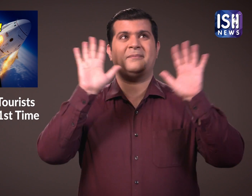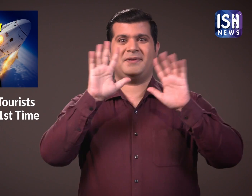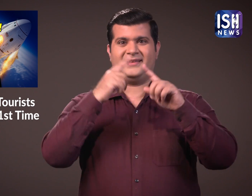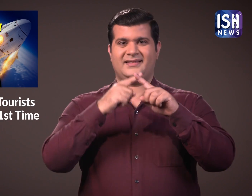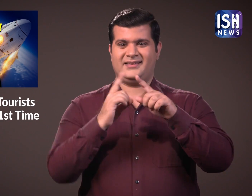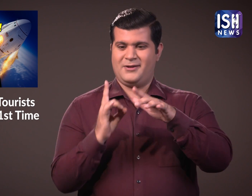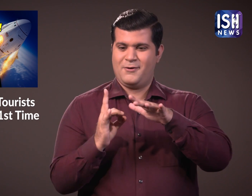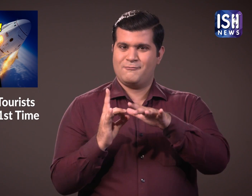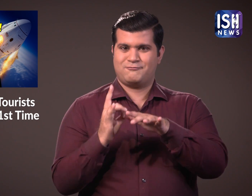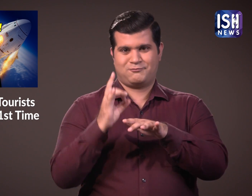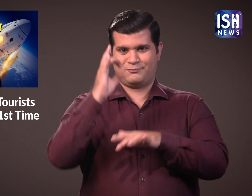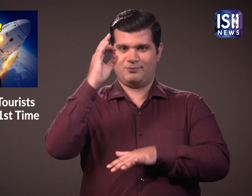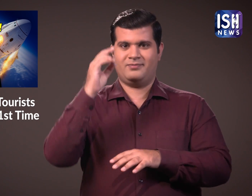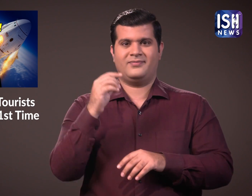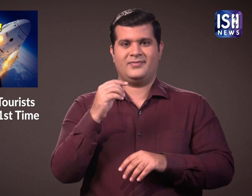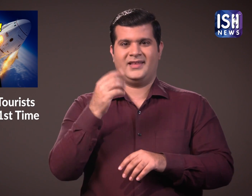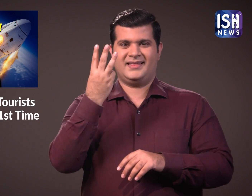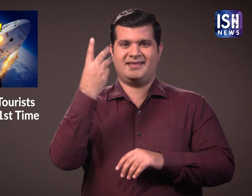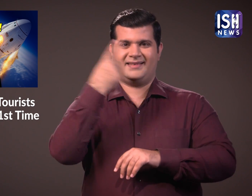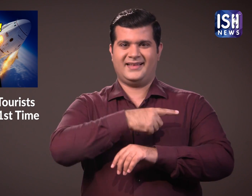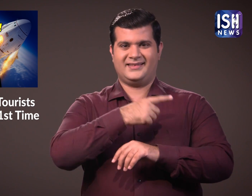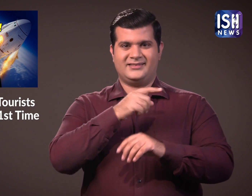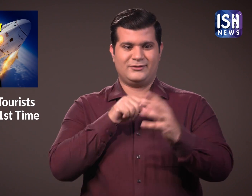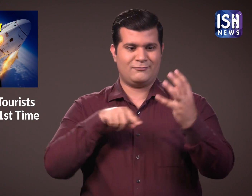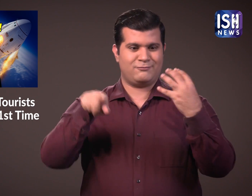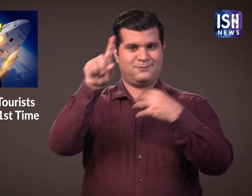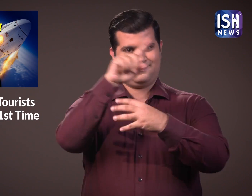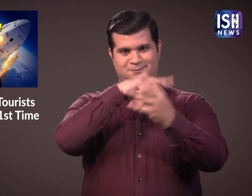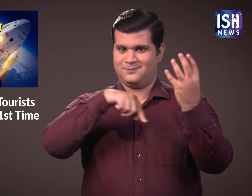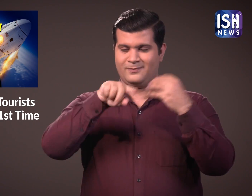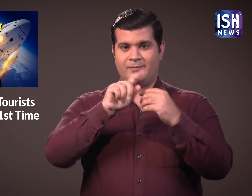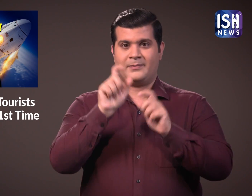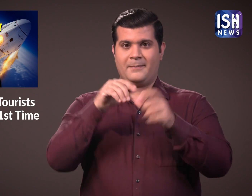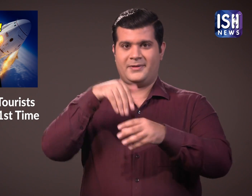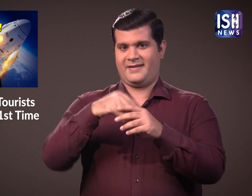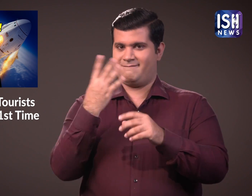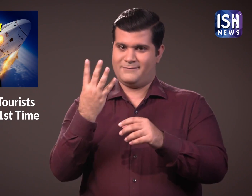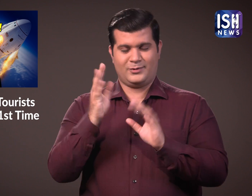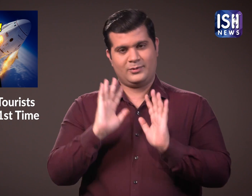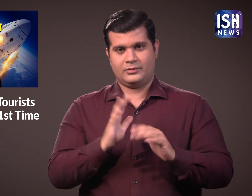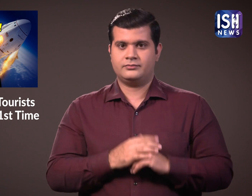So 4 people are on board the SpaceX rocket that will tour the earth's orbit for 3 days.